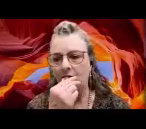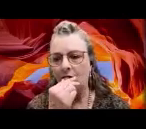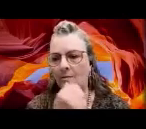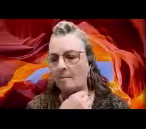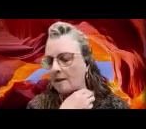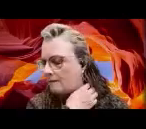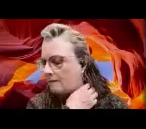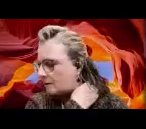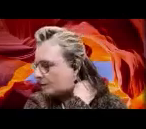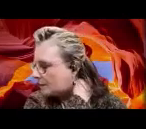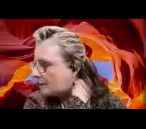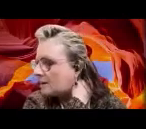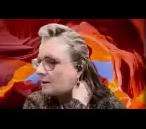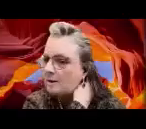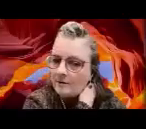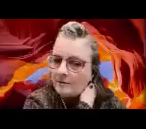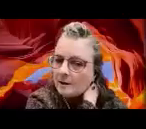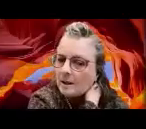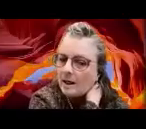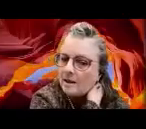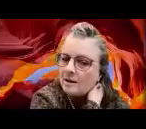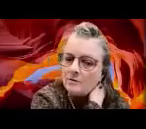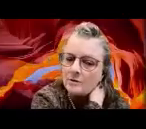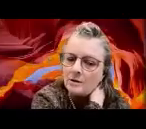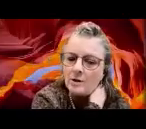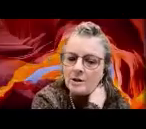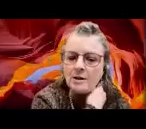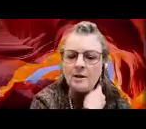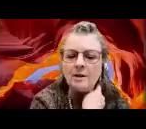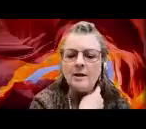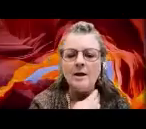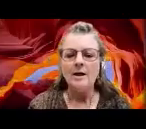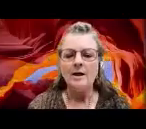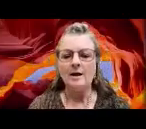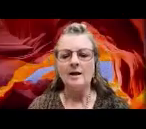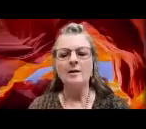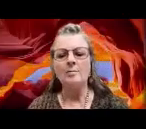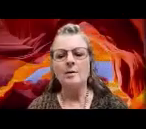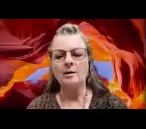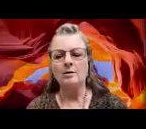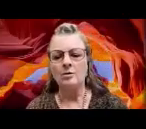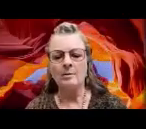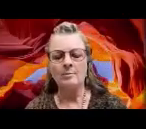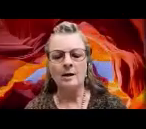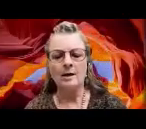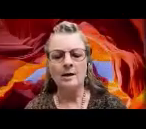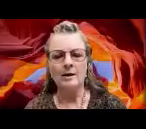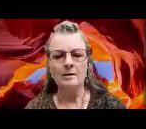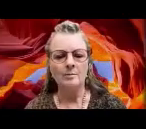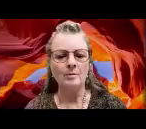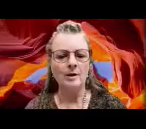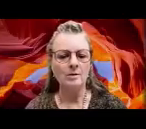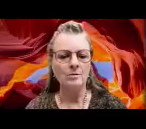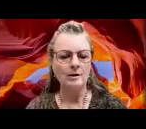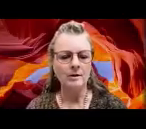for much of this presentation, cavena be gay and University of Washington and Beth couture barraga here at BYU, have